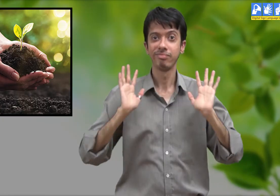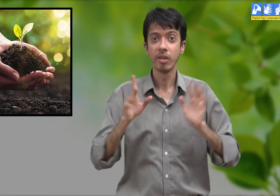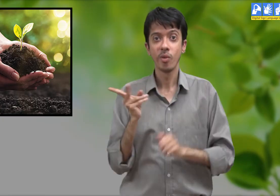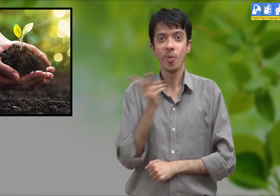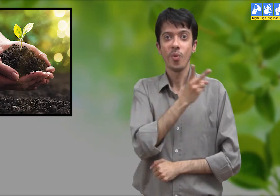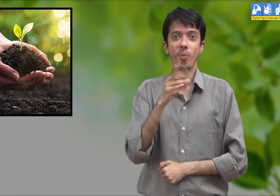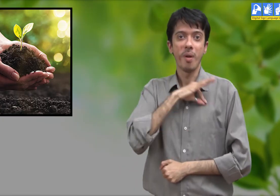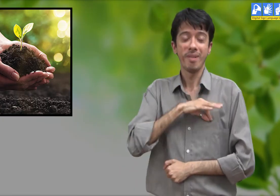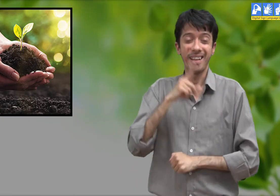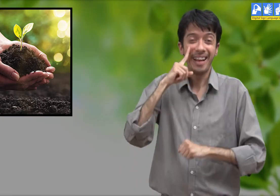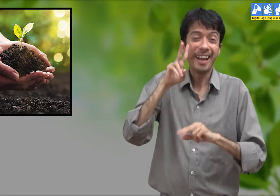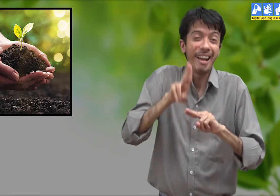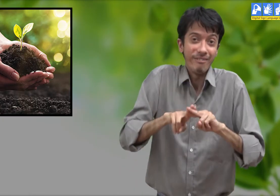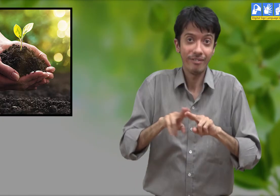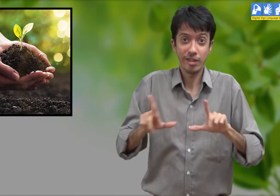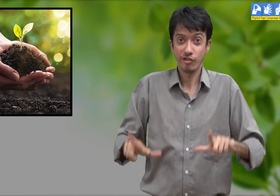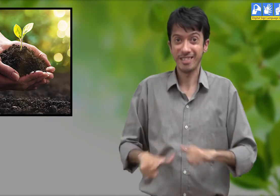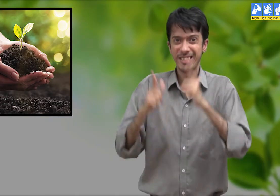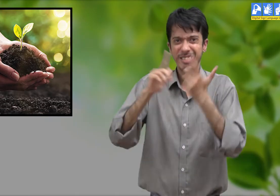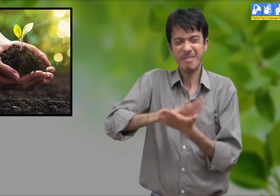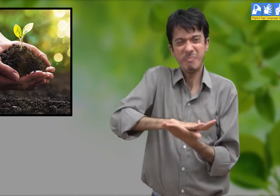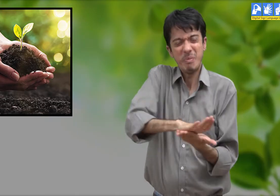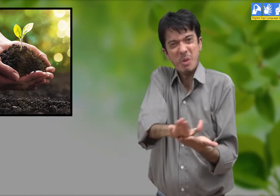So this is how forest is also useful for the government.